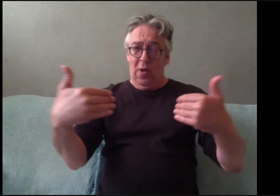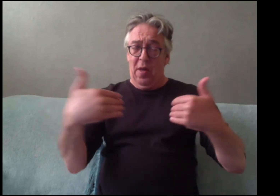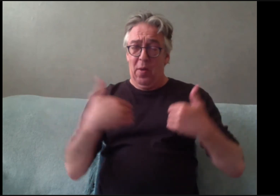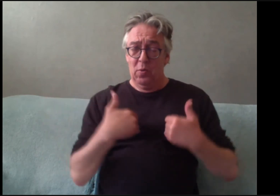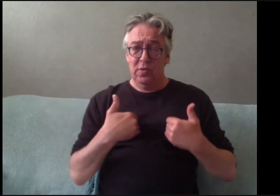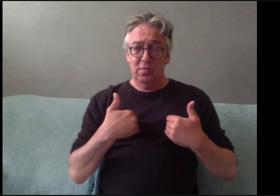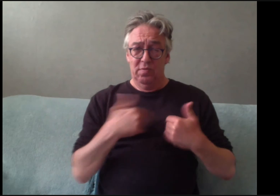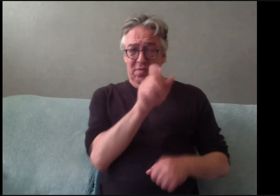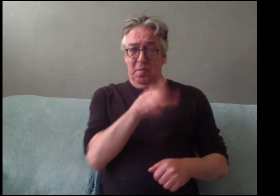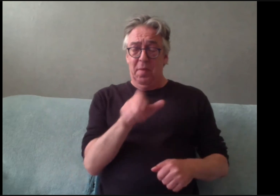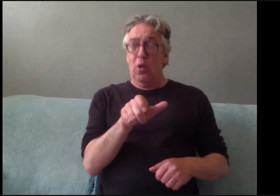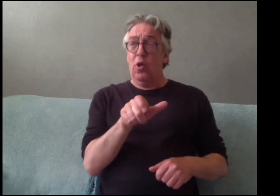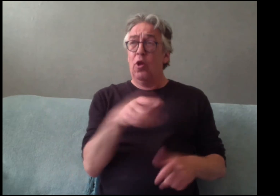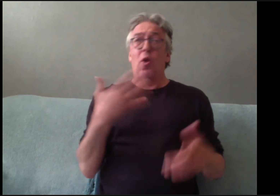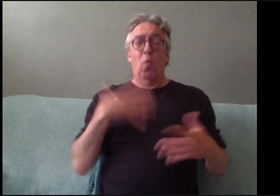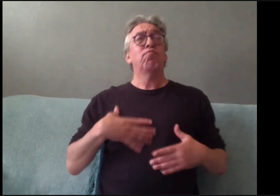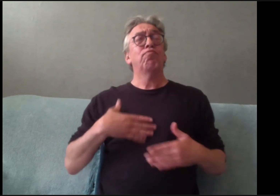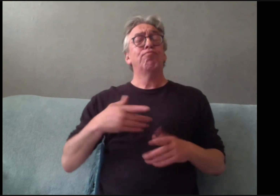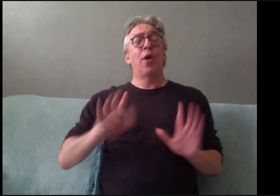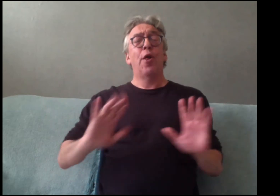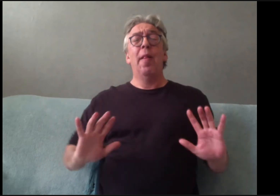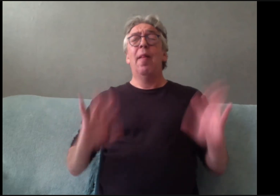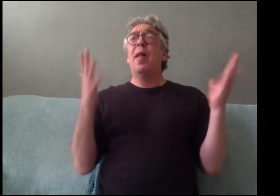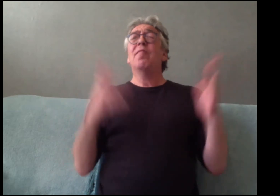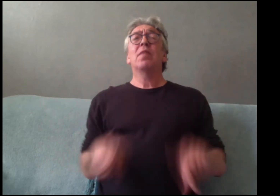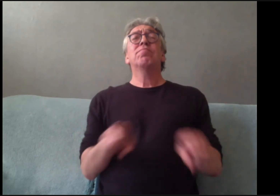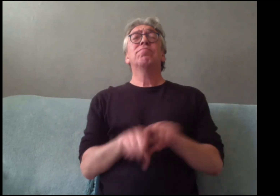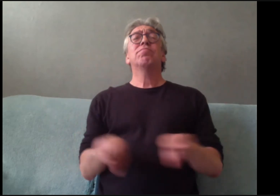it can have a huge impact on their well-being and mental health.